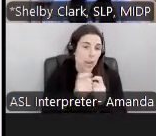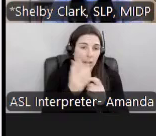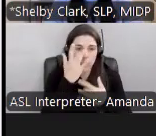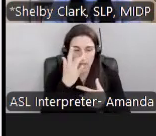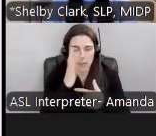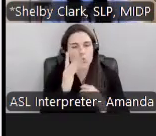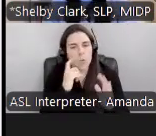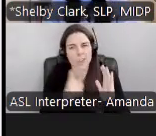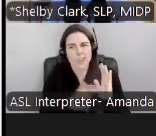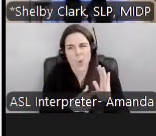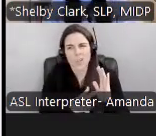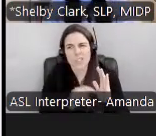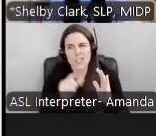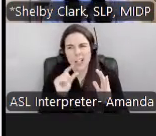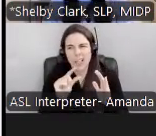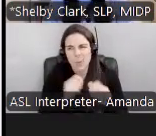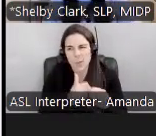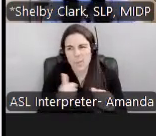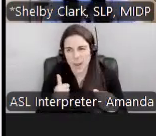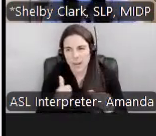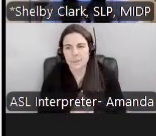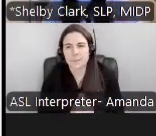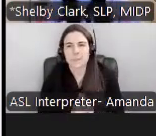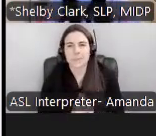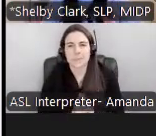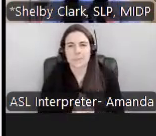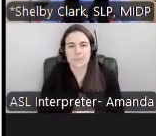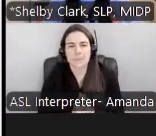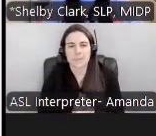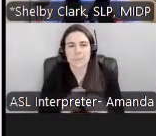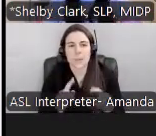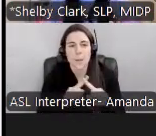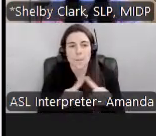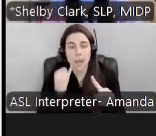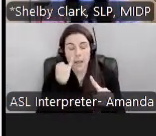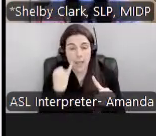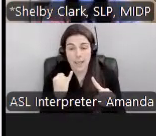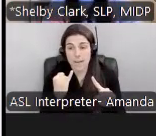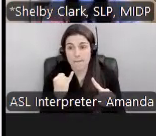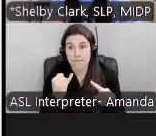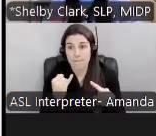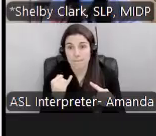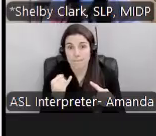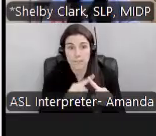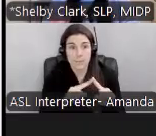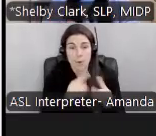a little bit of regression. But if parts of the house suddenly collapse, like losing